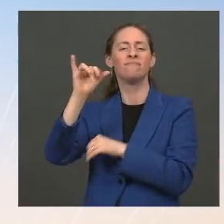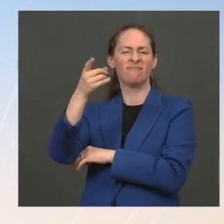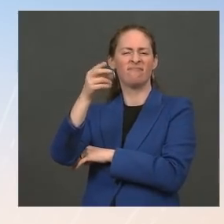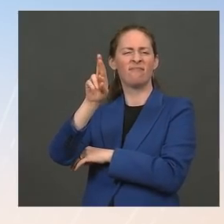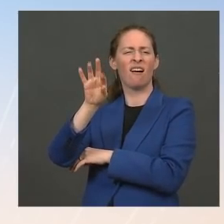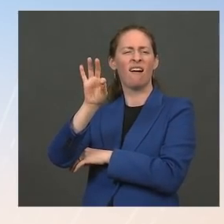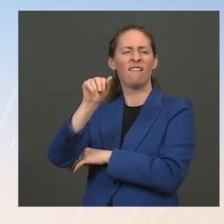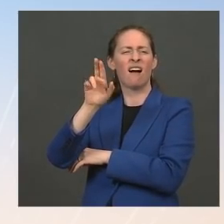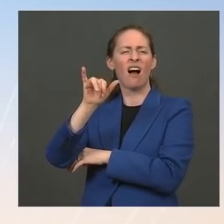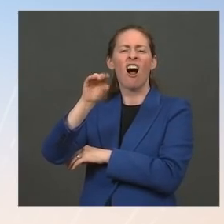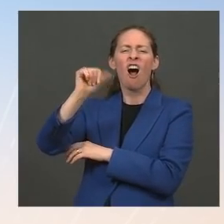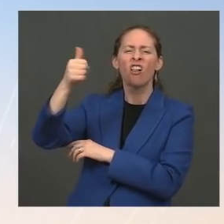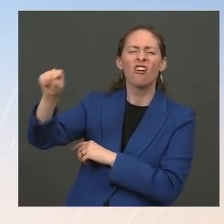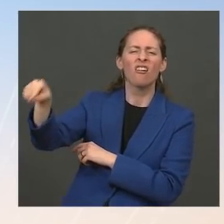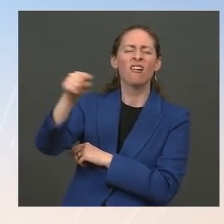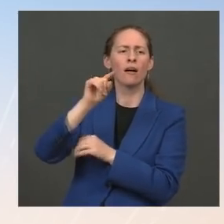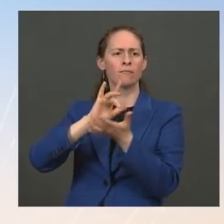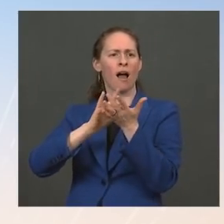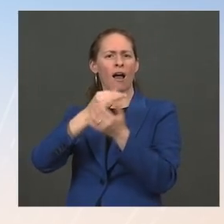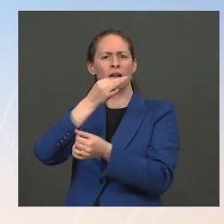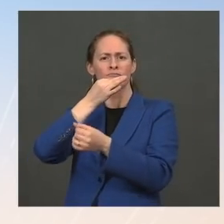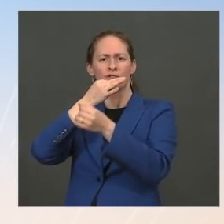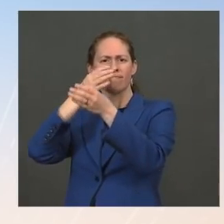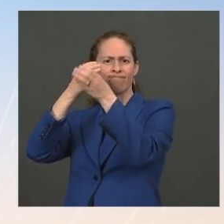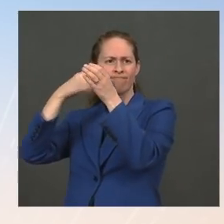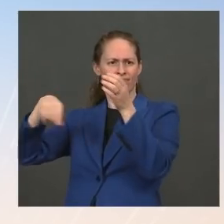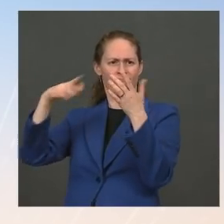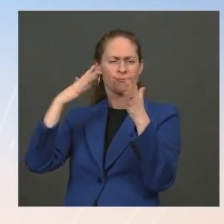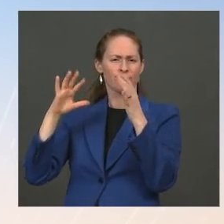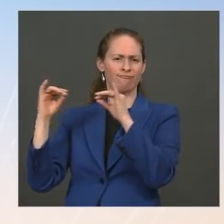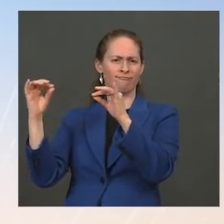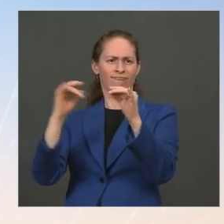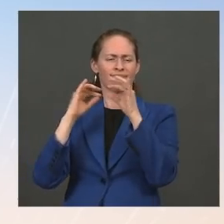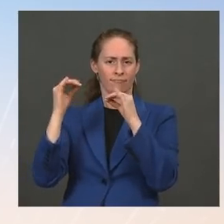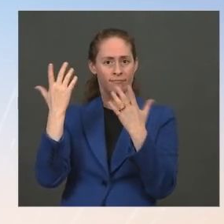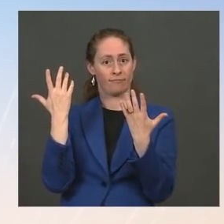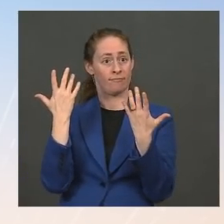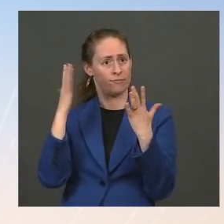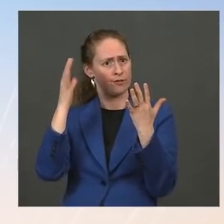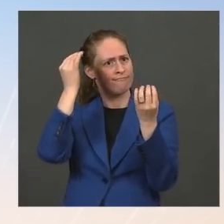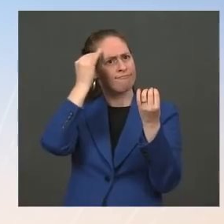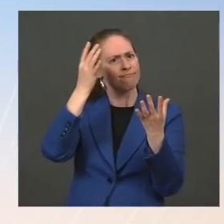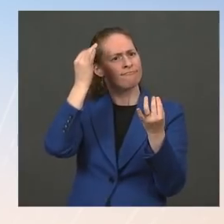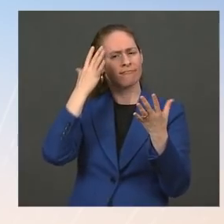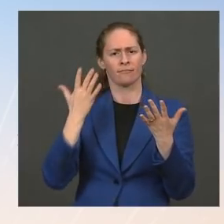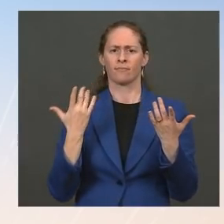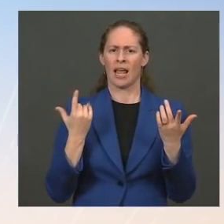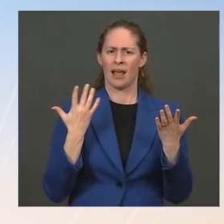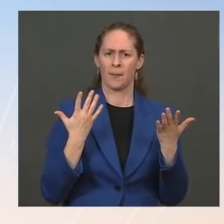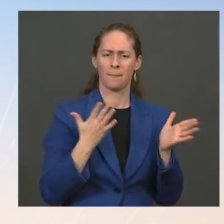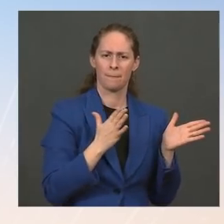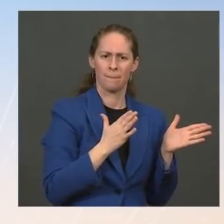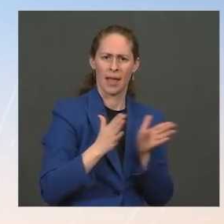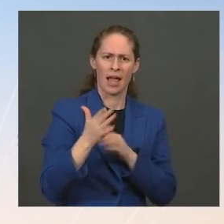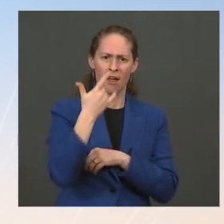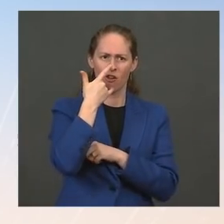and out there in public over recent days to convey clearly that we know that boosters can strengthen antibodies in --